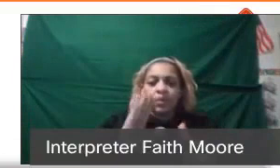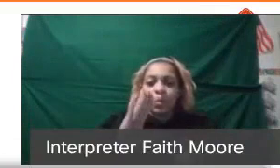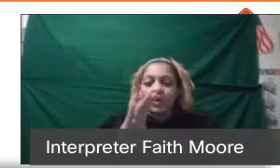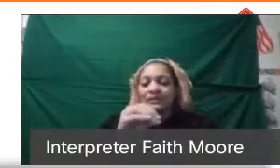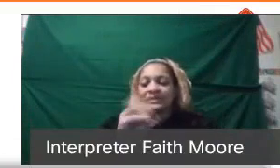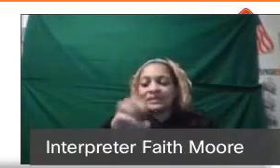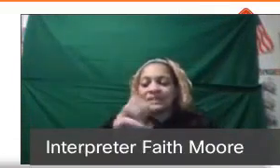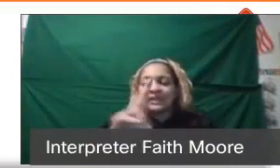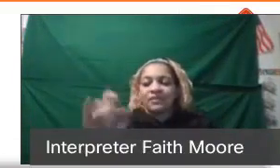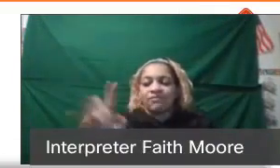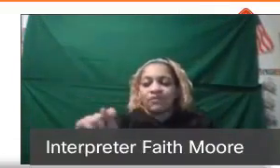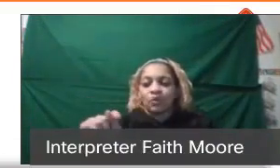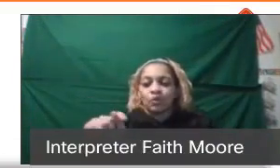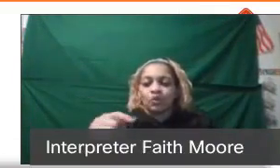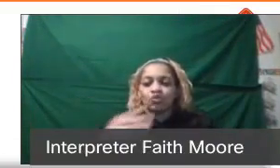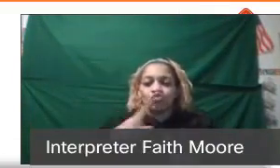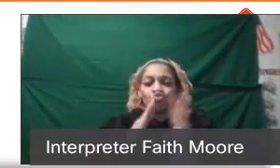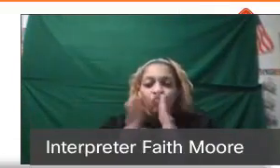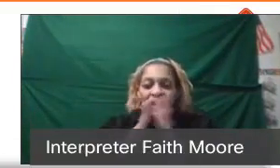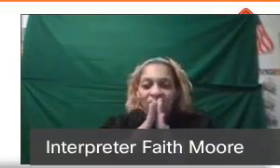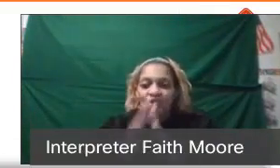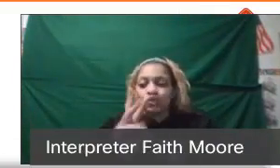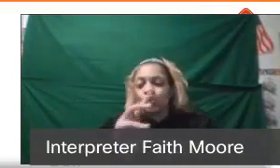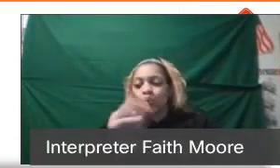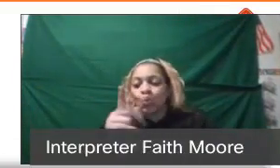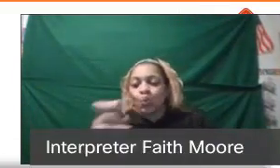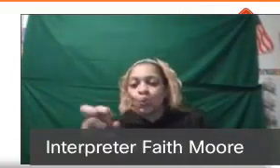And if people are coming South bound on 3rd.